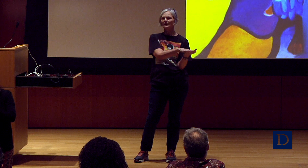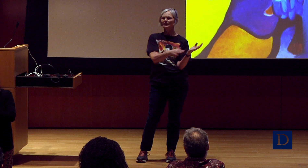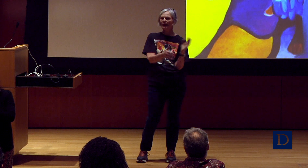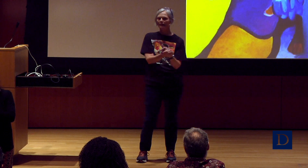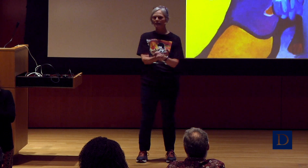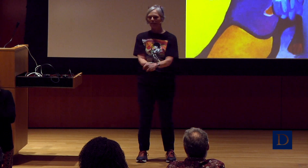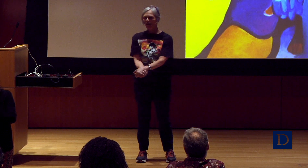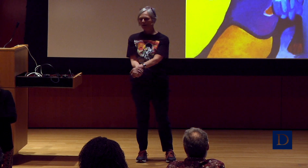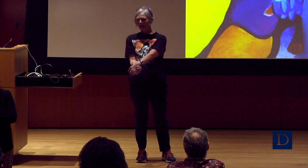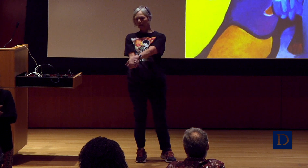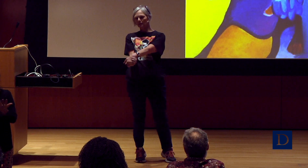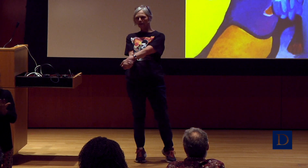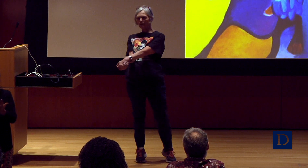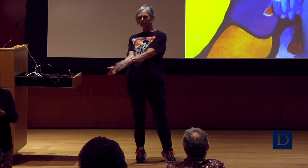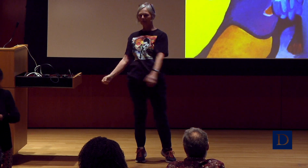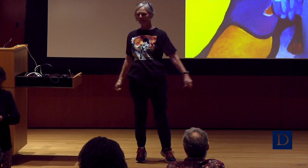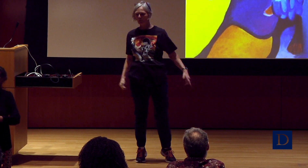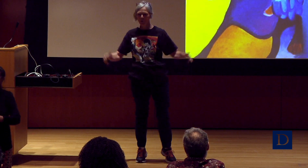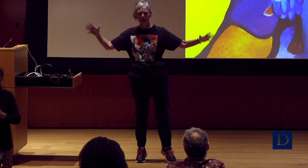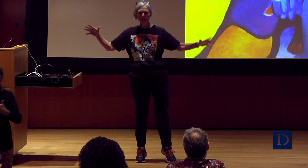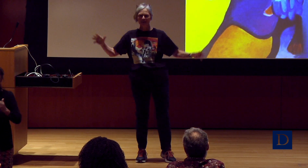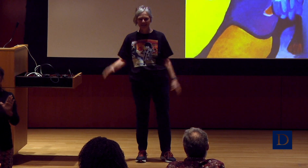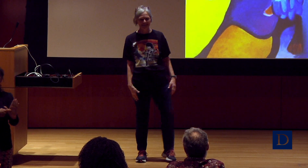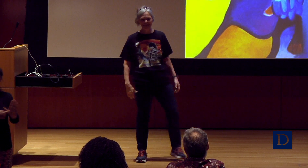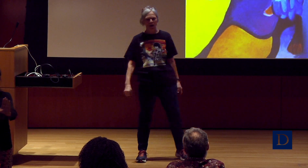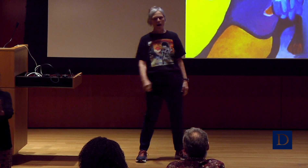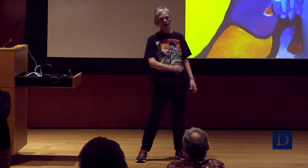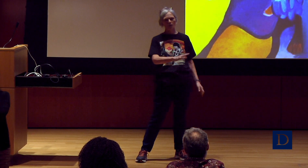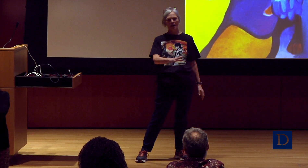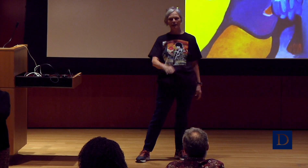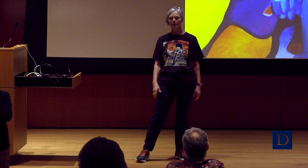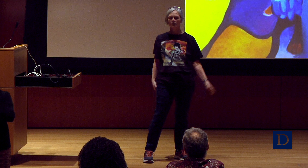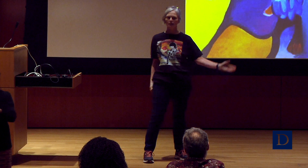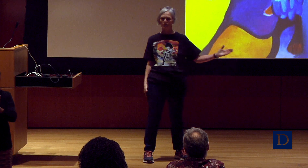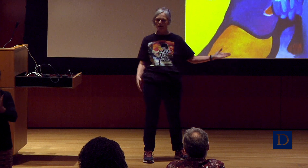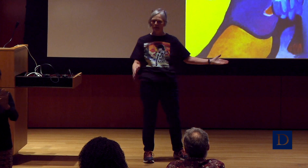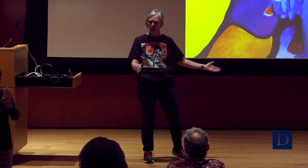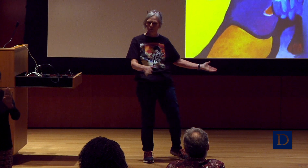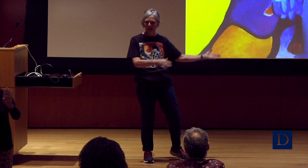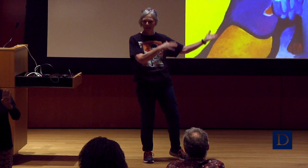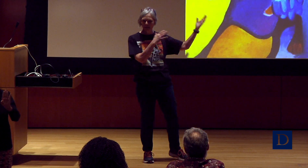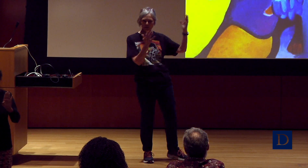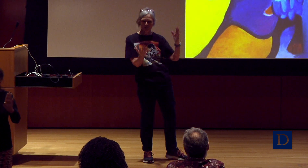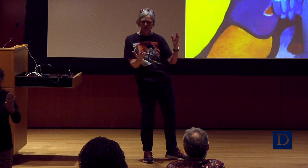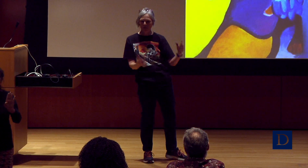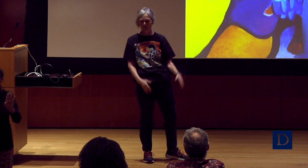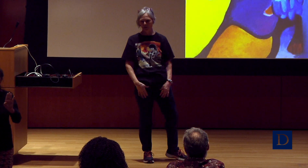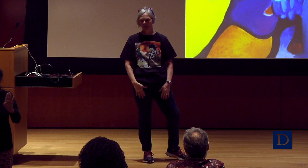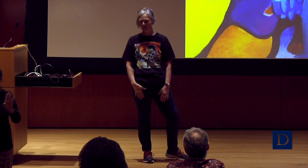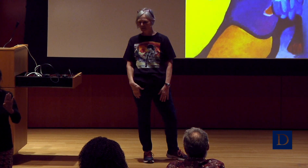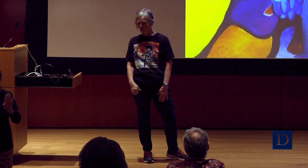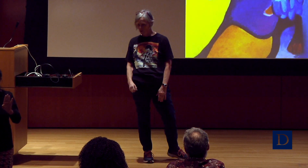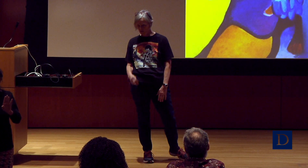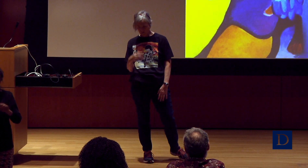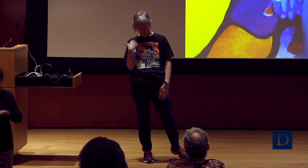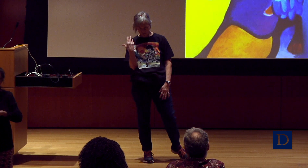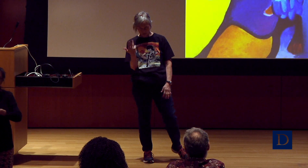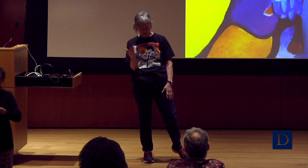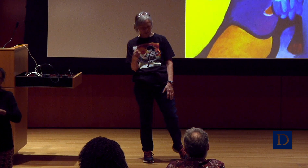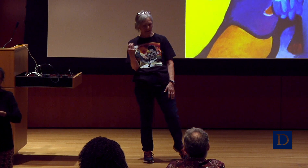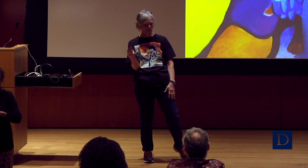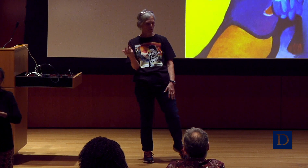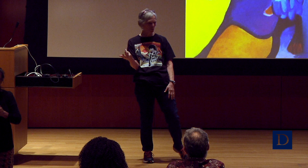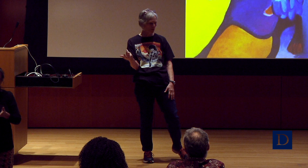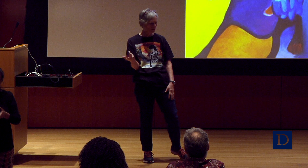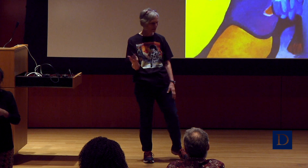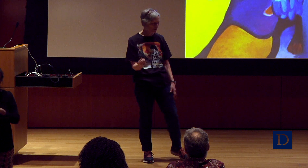I said, “Yes! I’ll have an exhibit. Twenty pieces! Alright.” Little did I know, my son was going to be terminally ill for twenty years.